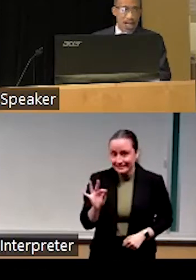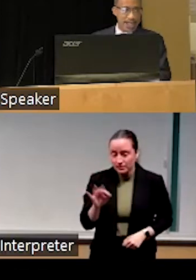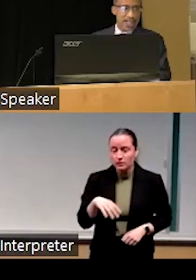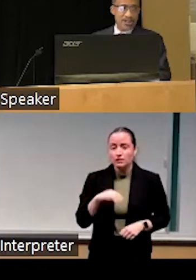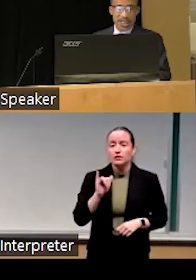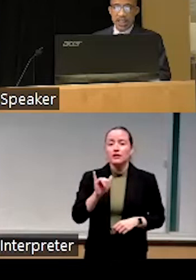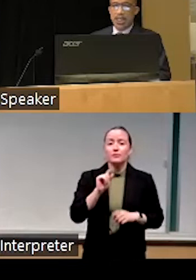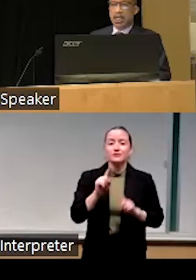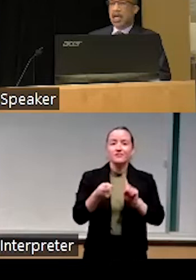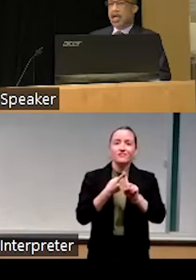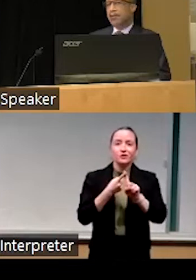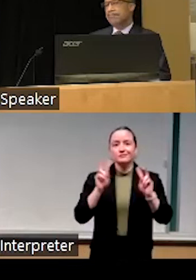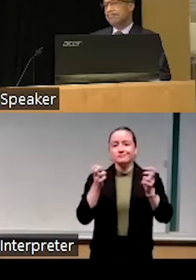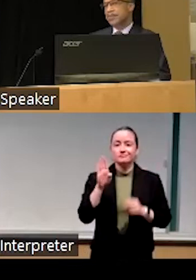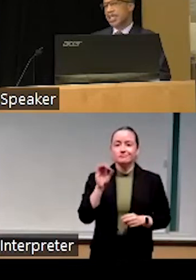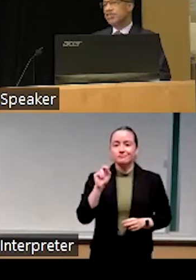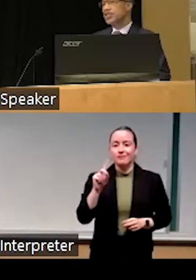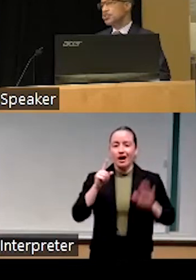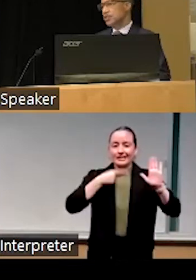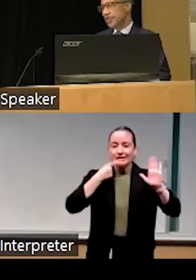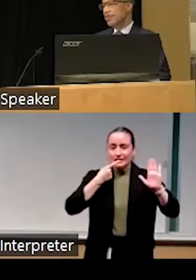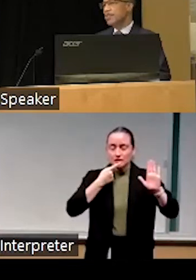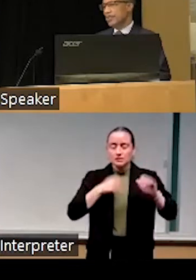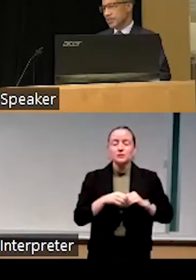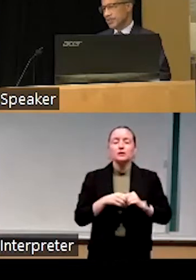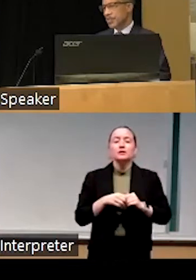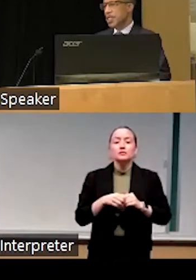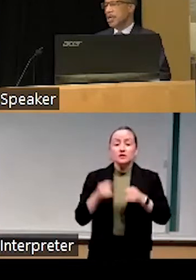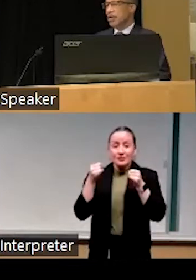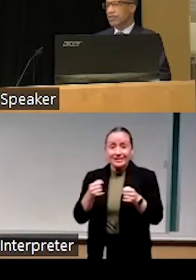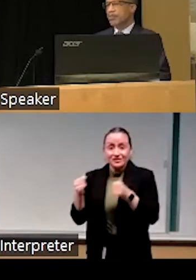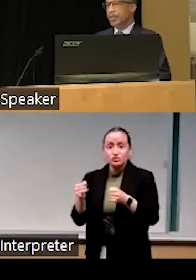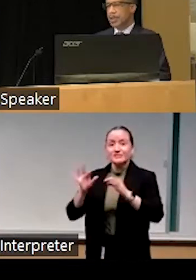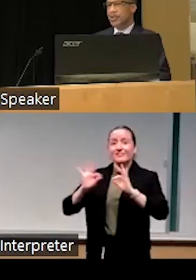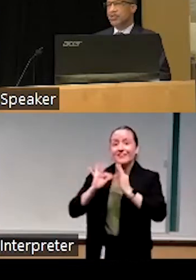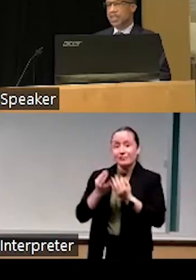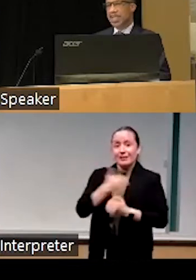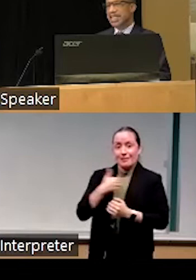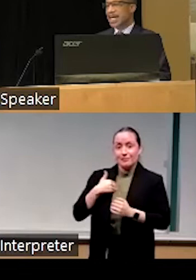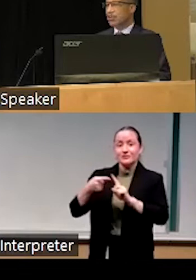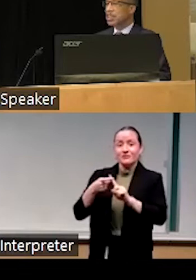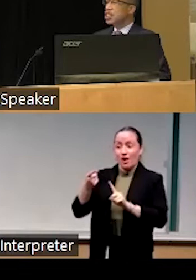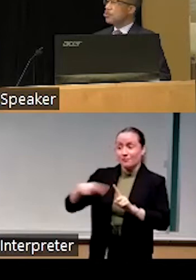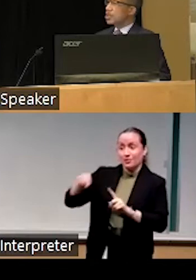of bond hearing um individuals family members of the the people who were gunned down were